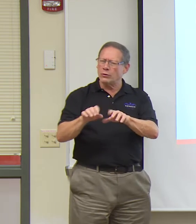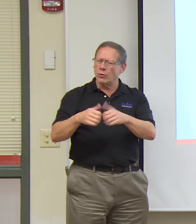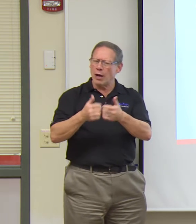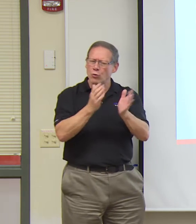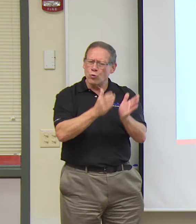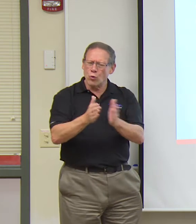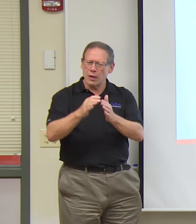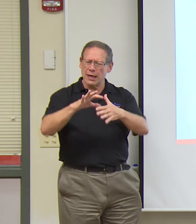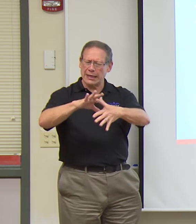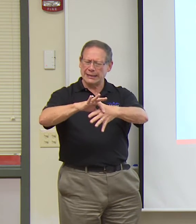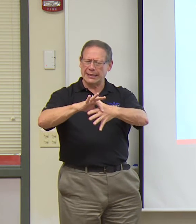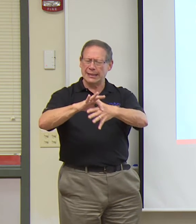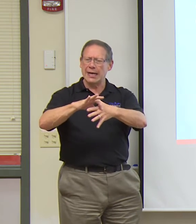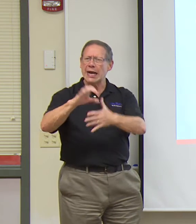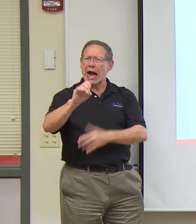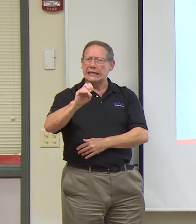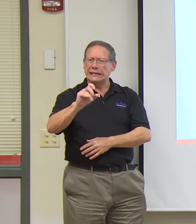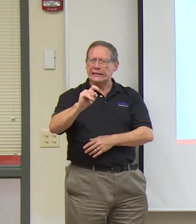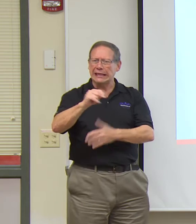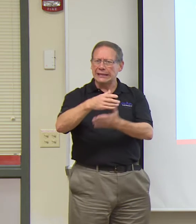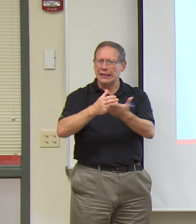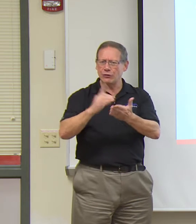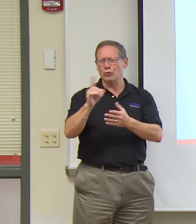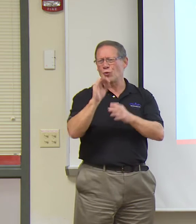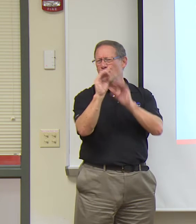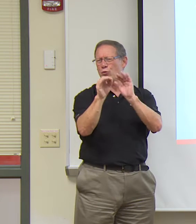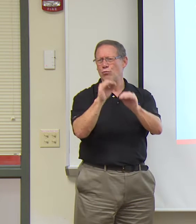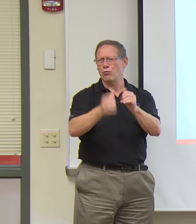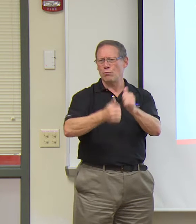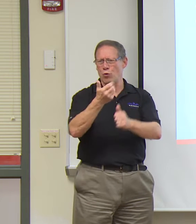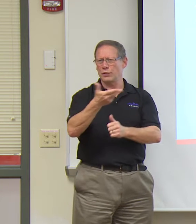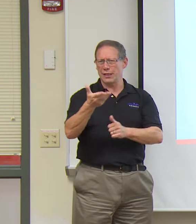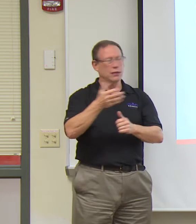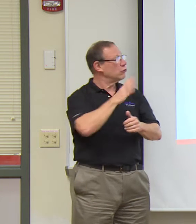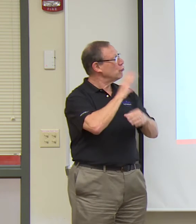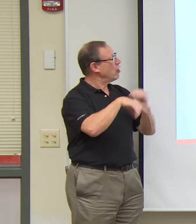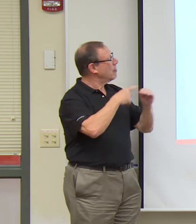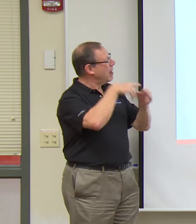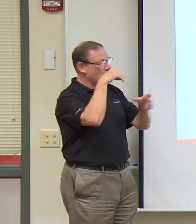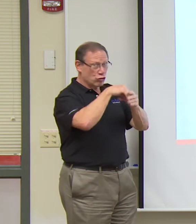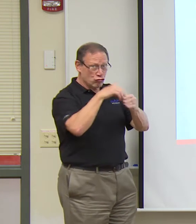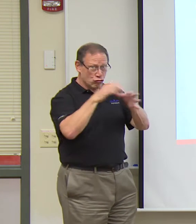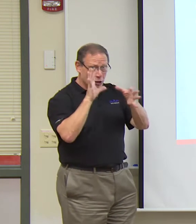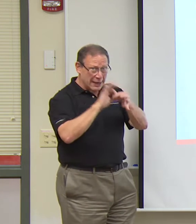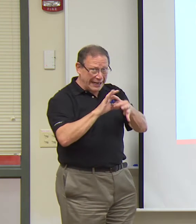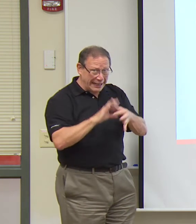which is where most things go. Talk a little bit about internal linking and to build some internal structure